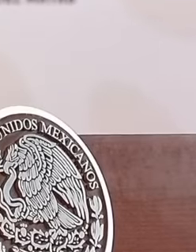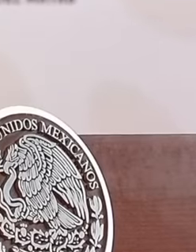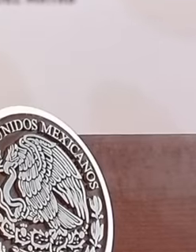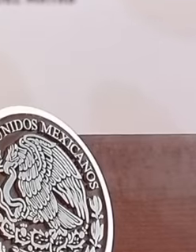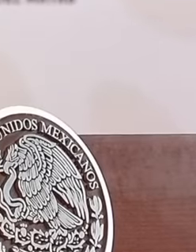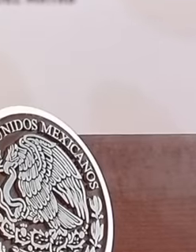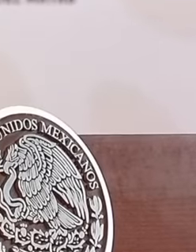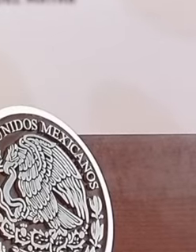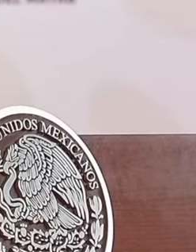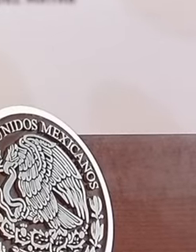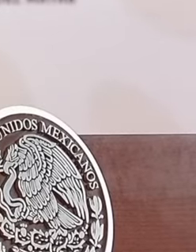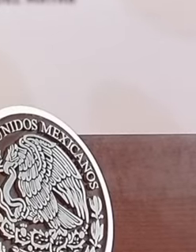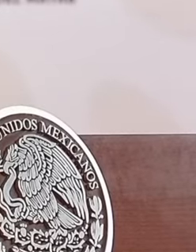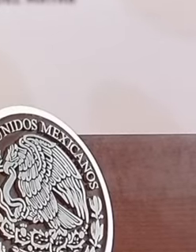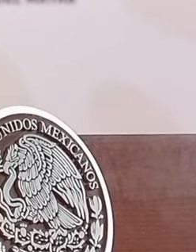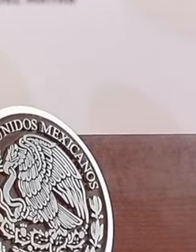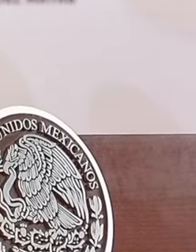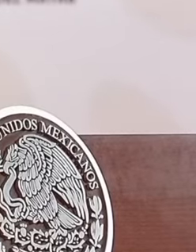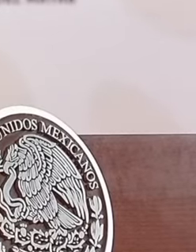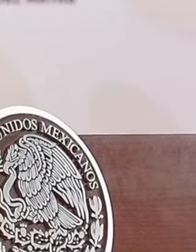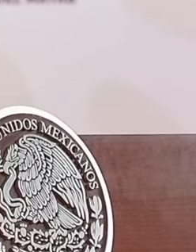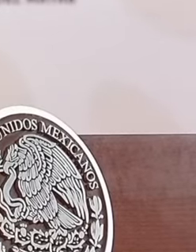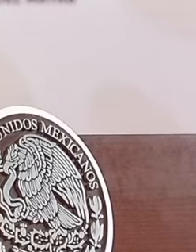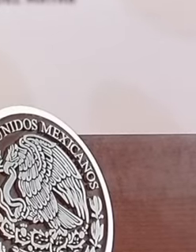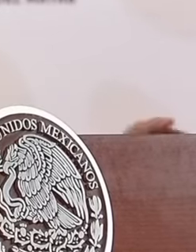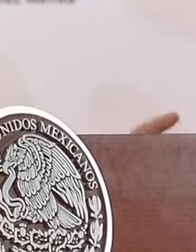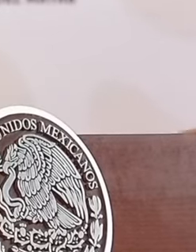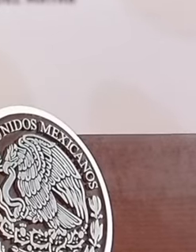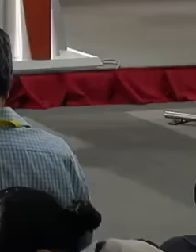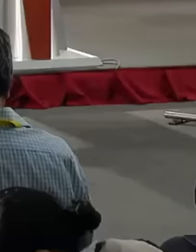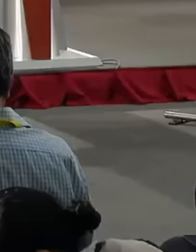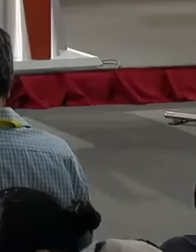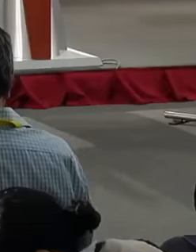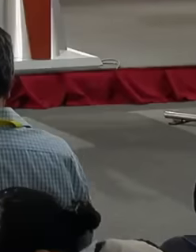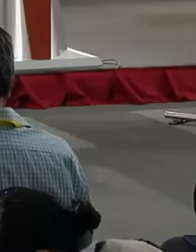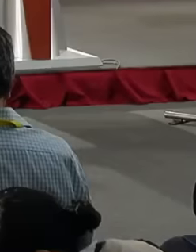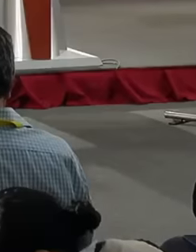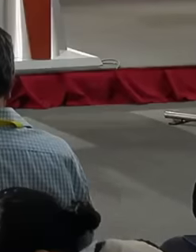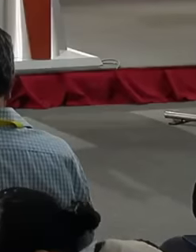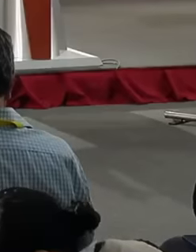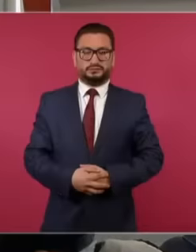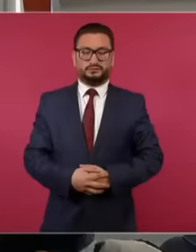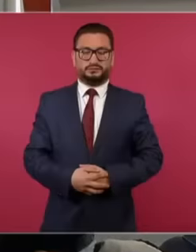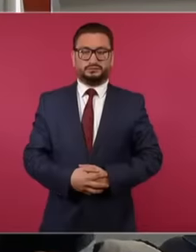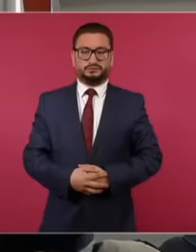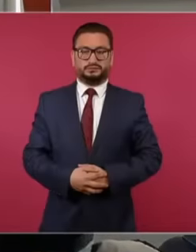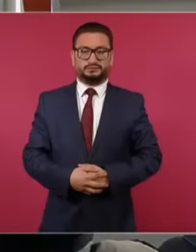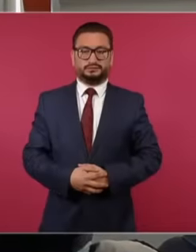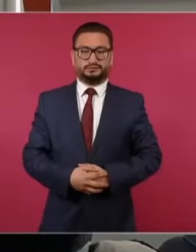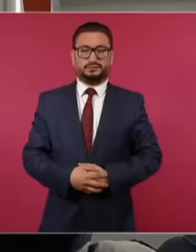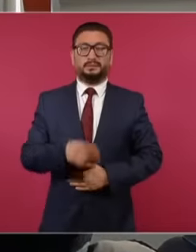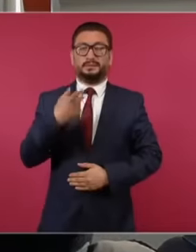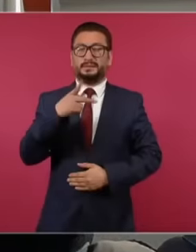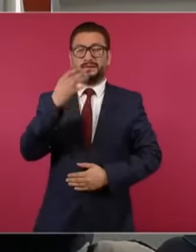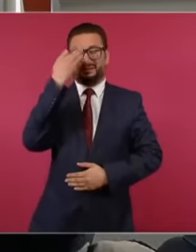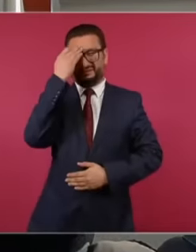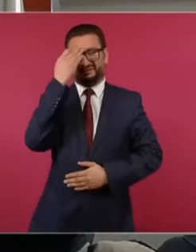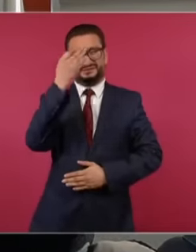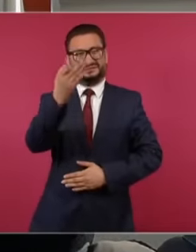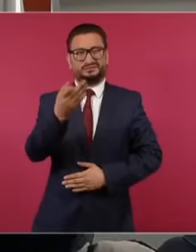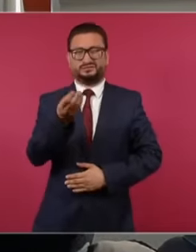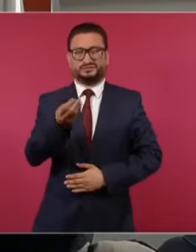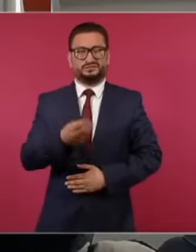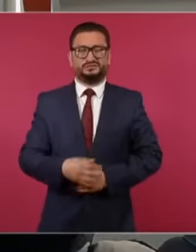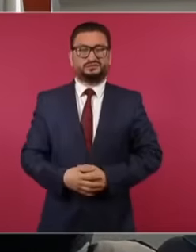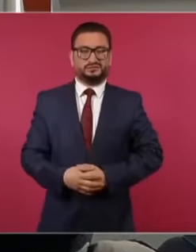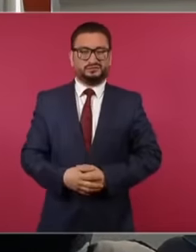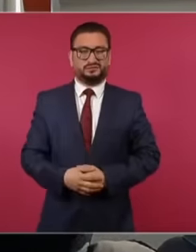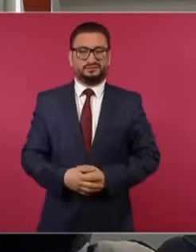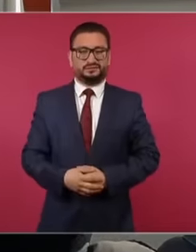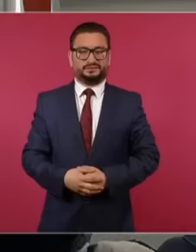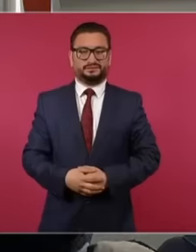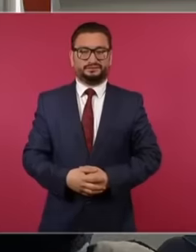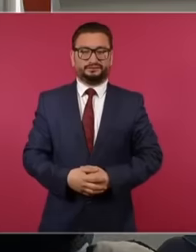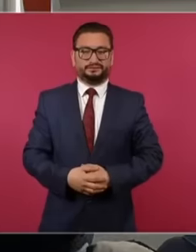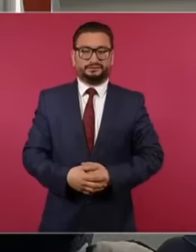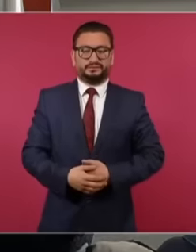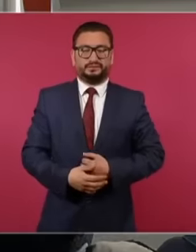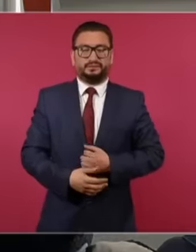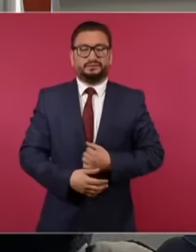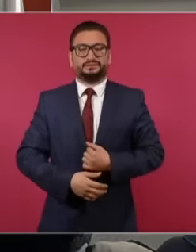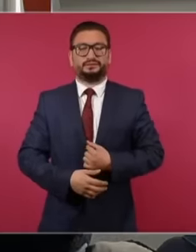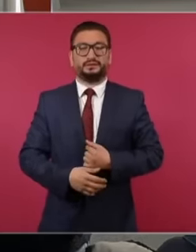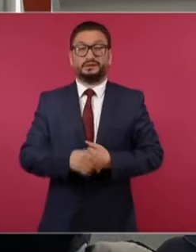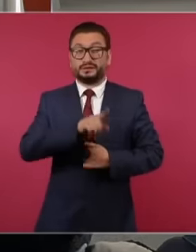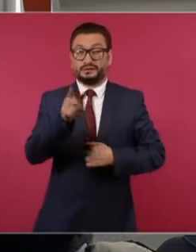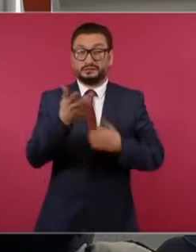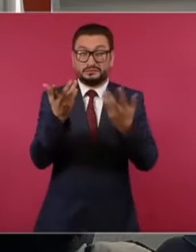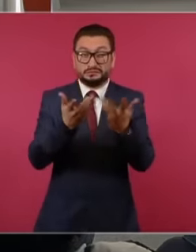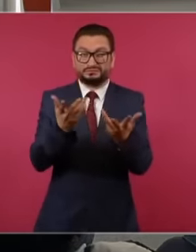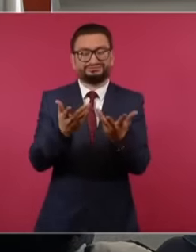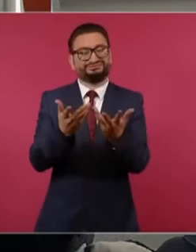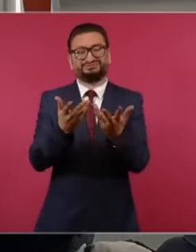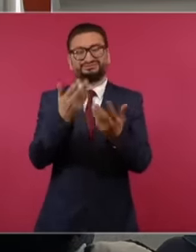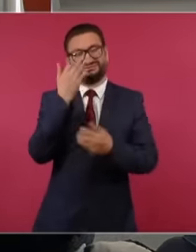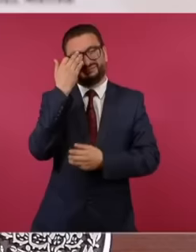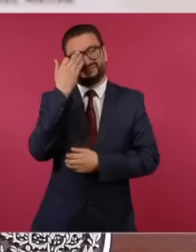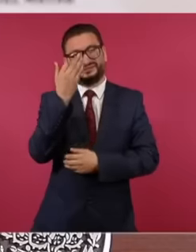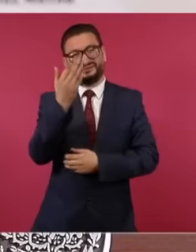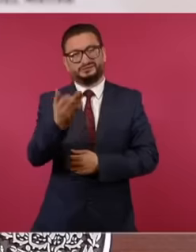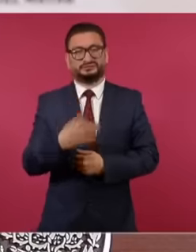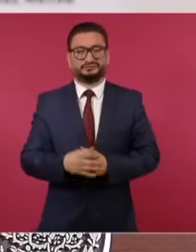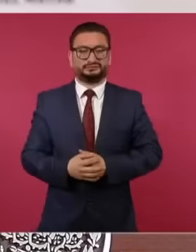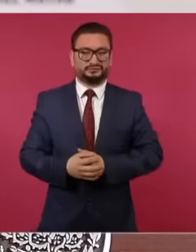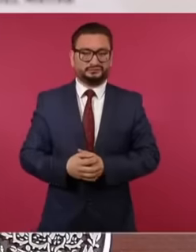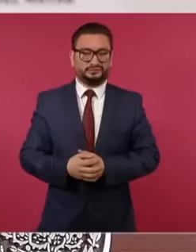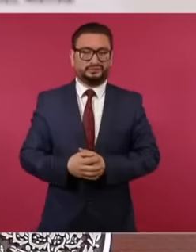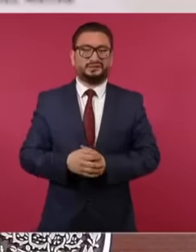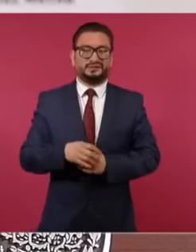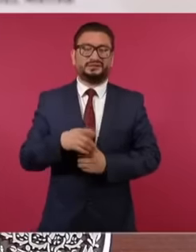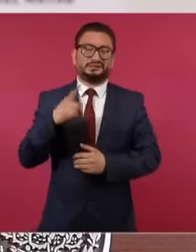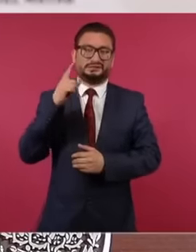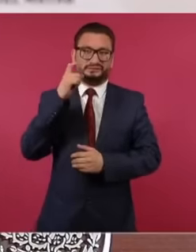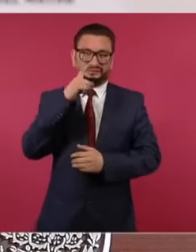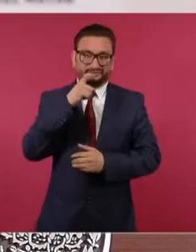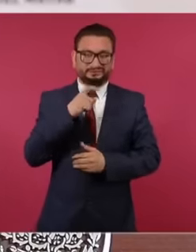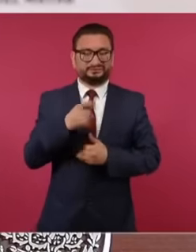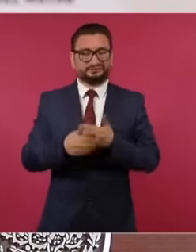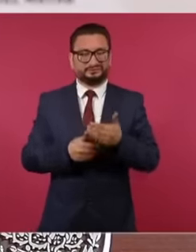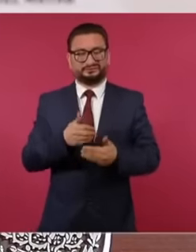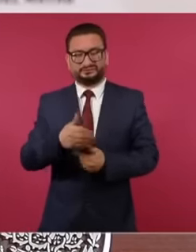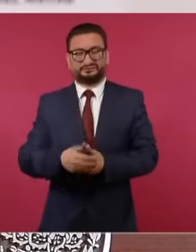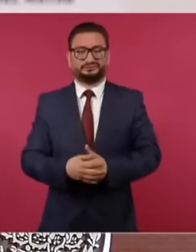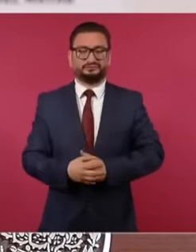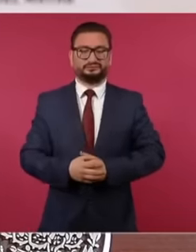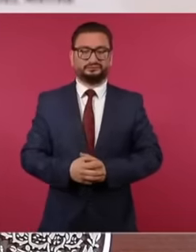what we are promoting but They take a long time to act and it is difficult to